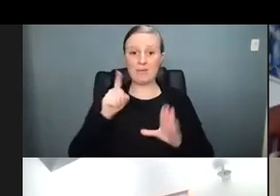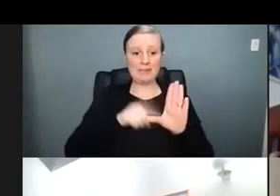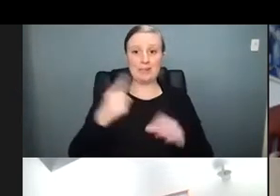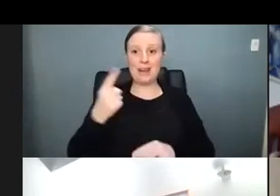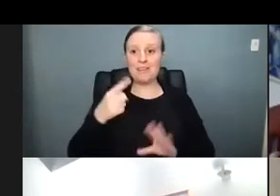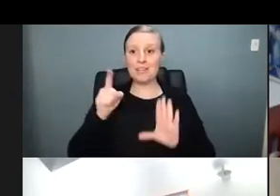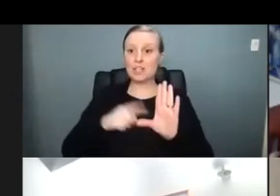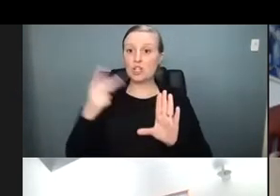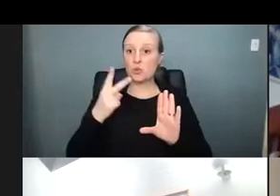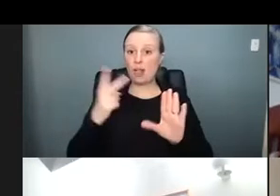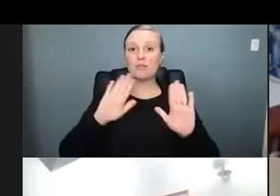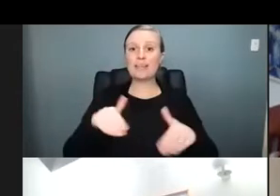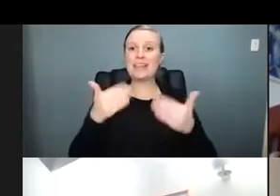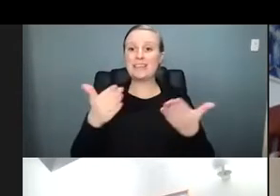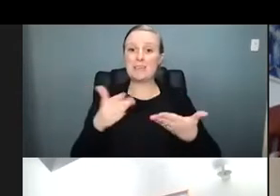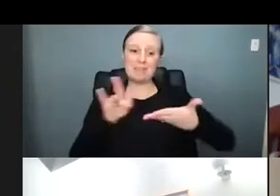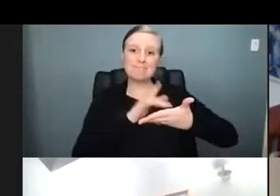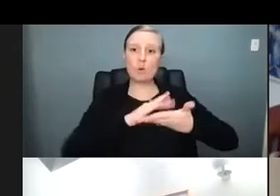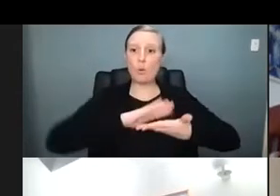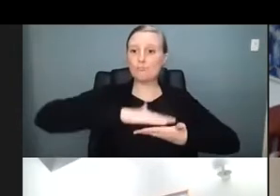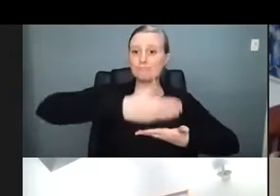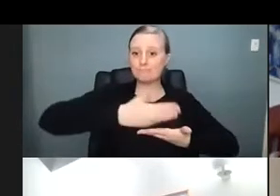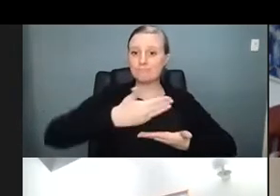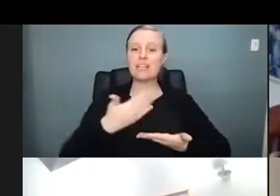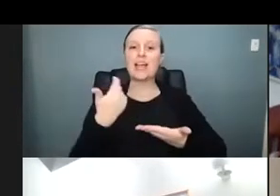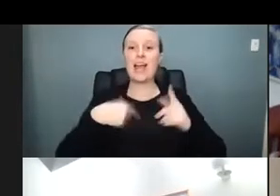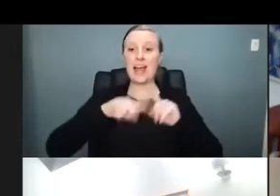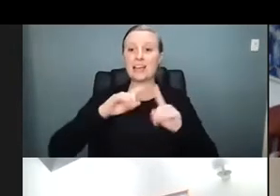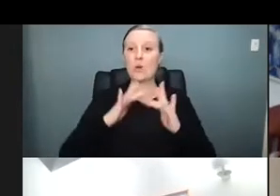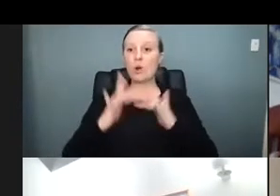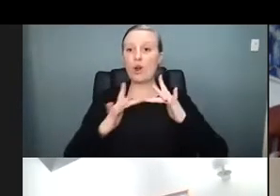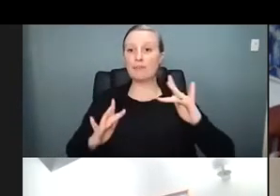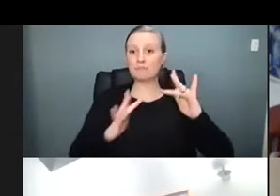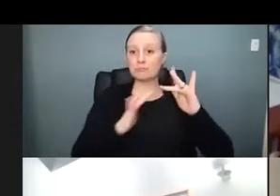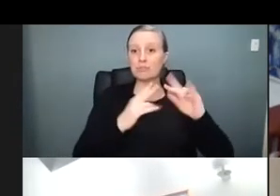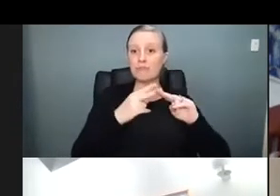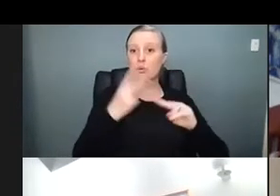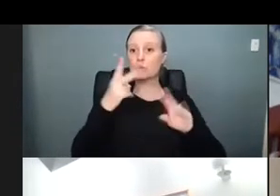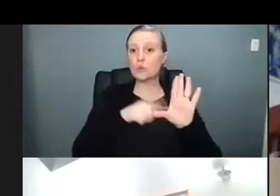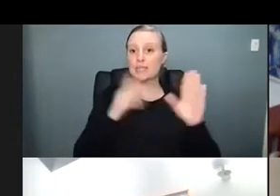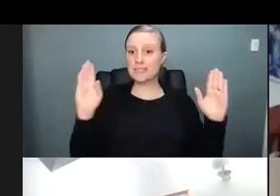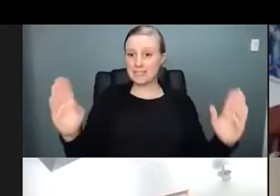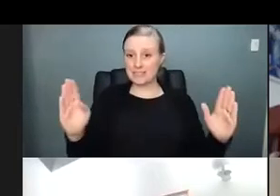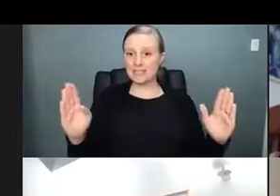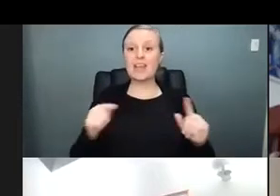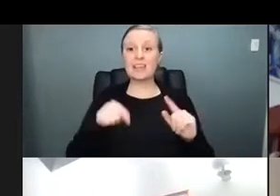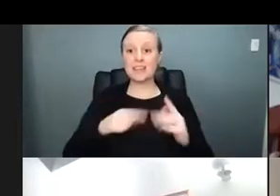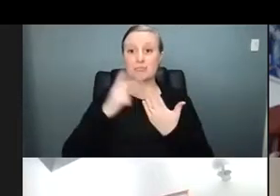two years. The pilot began before the COVID pandemic related lockdowns, but became a vital